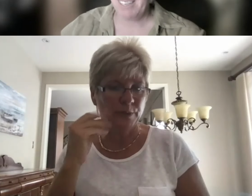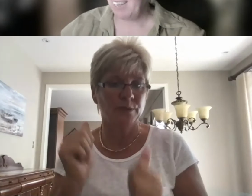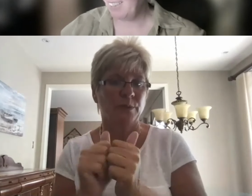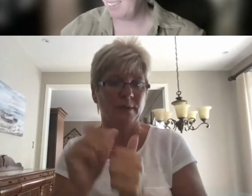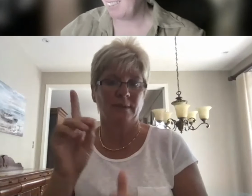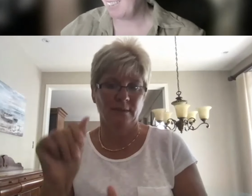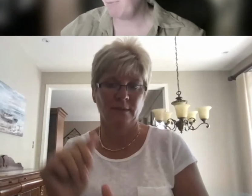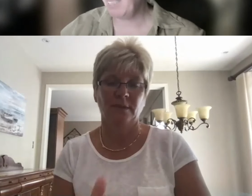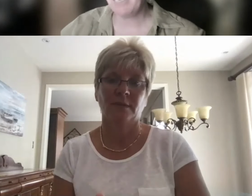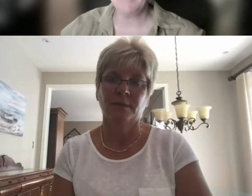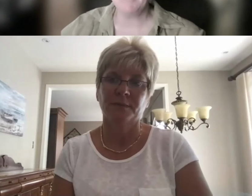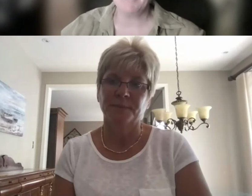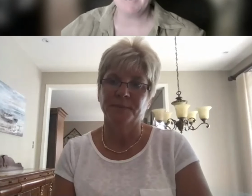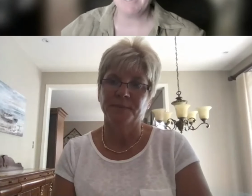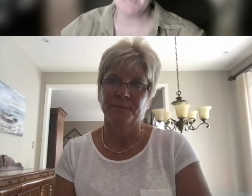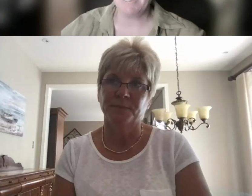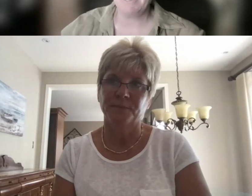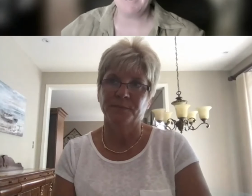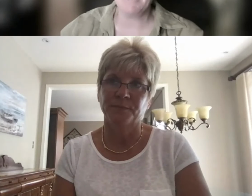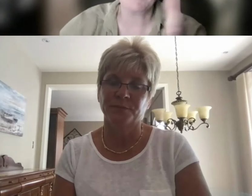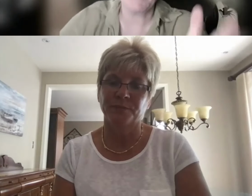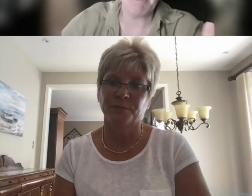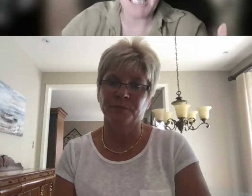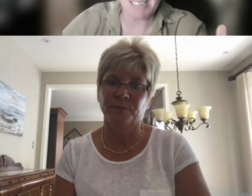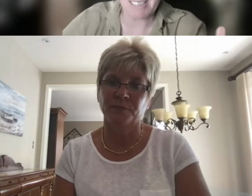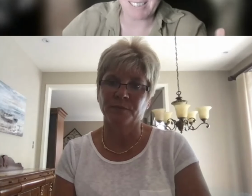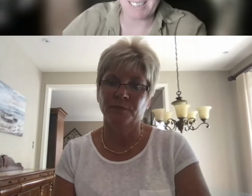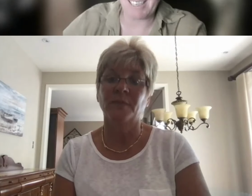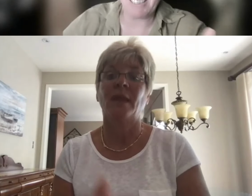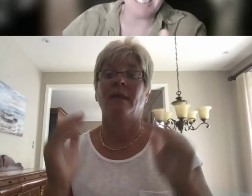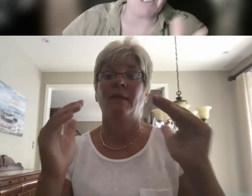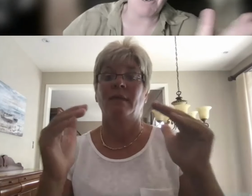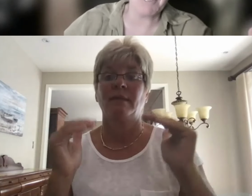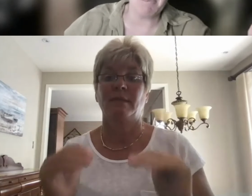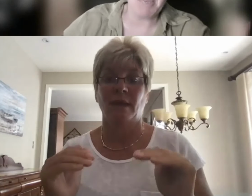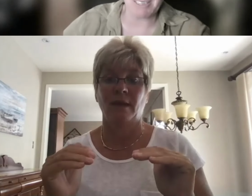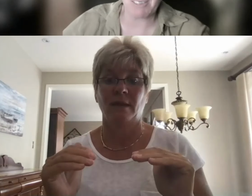But then the next piece that is often missed,